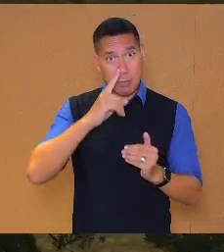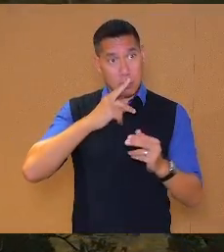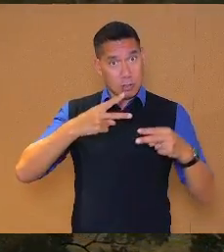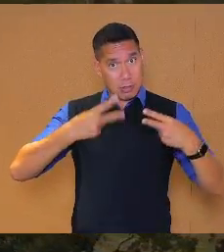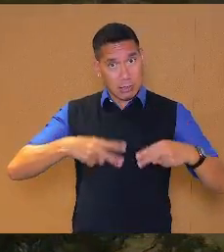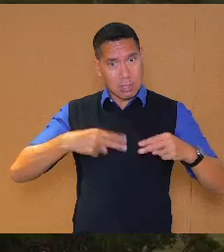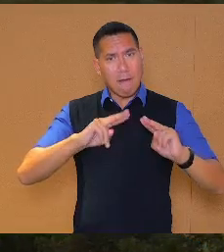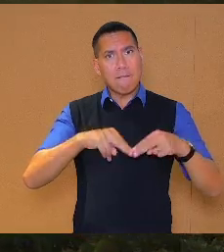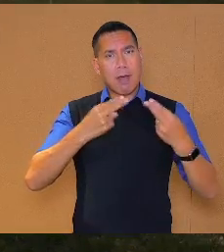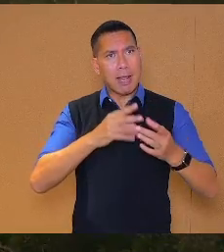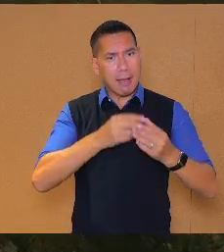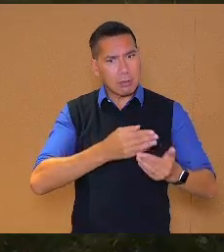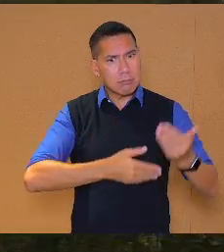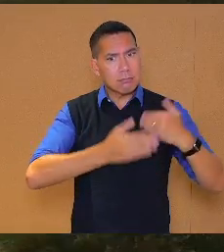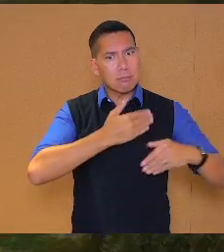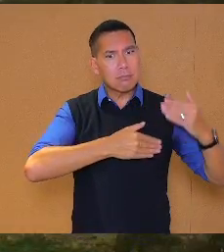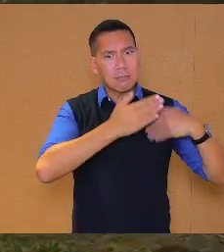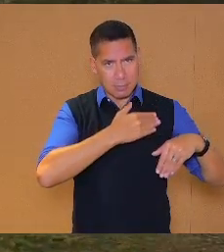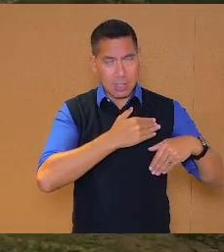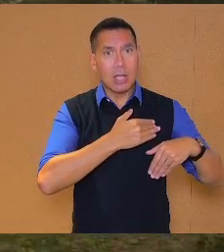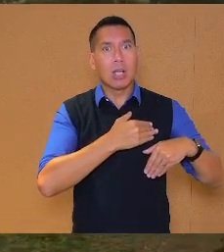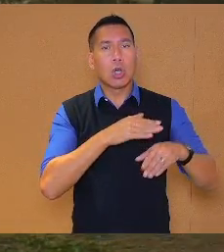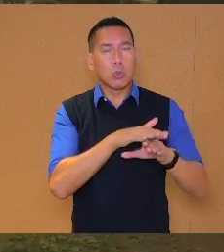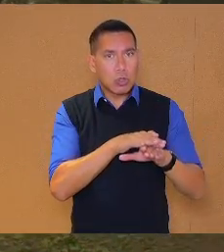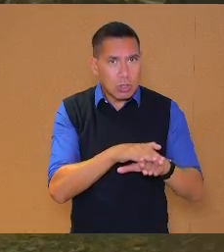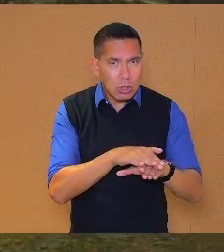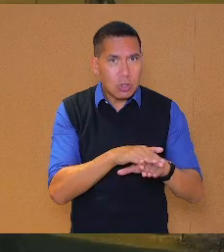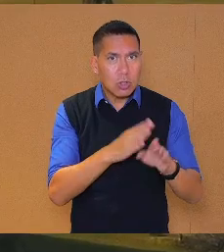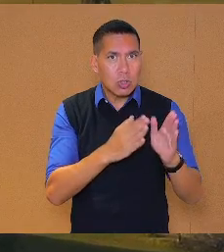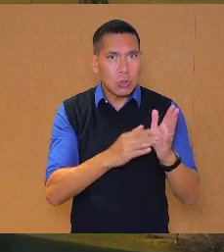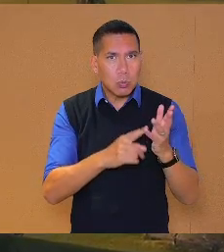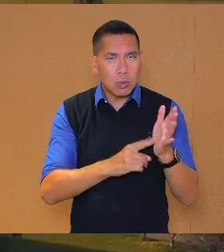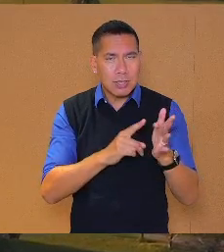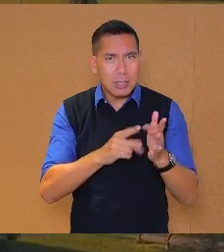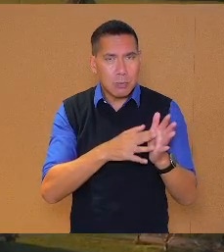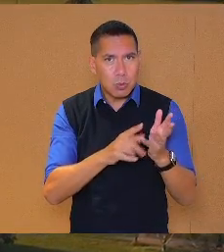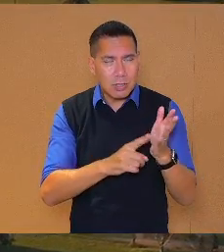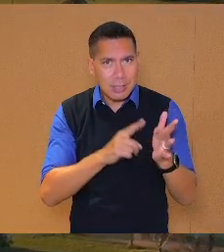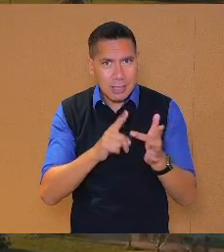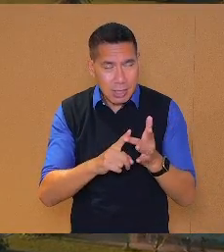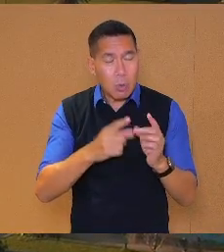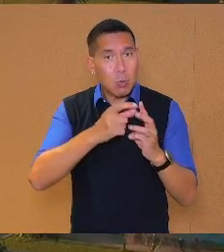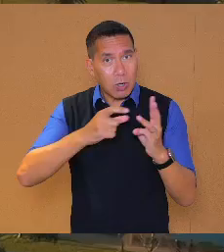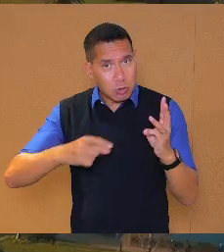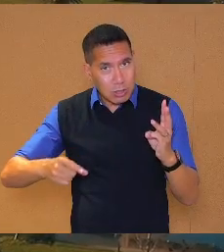Country, and community. Dances have family links to